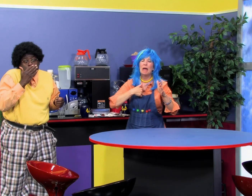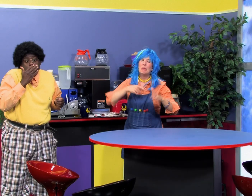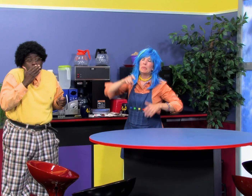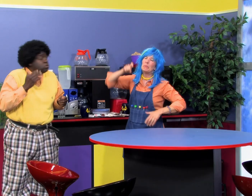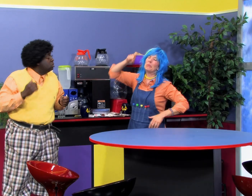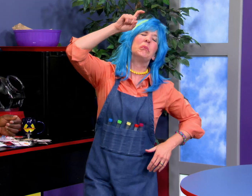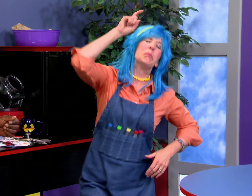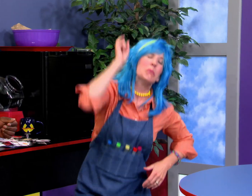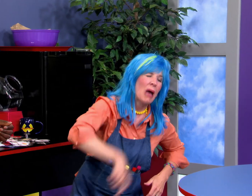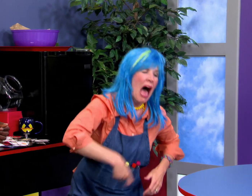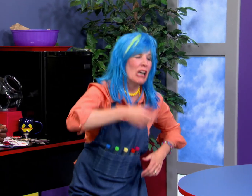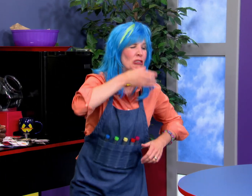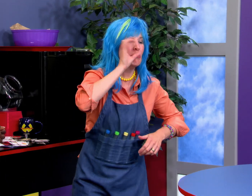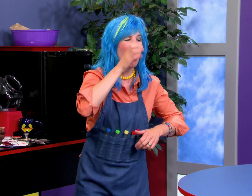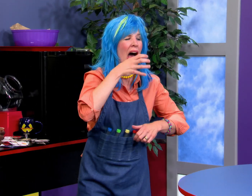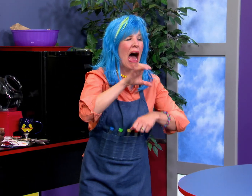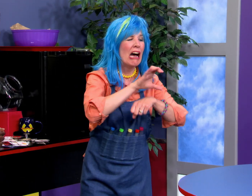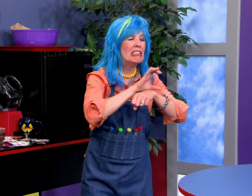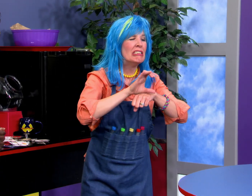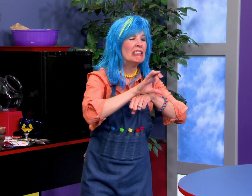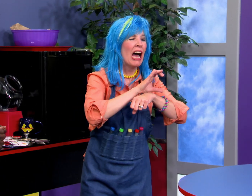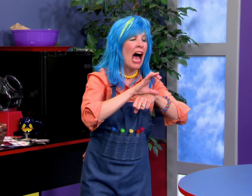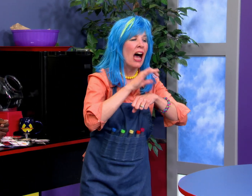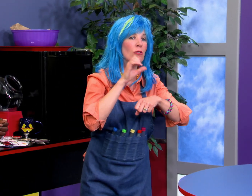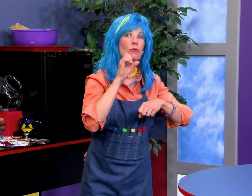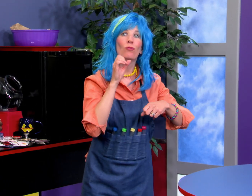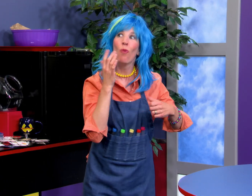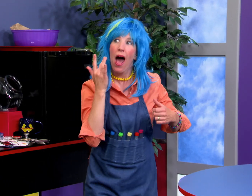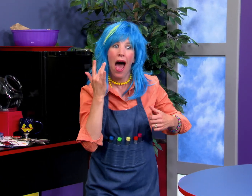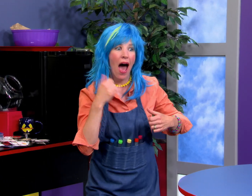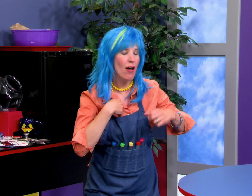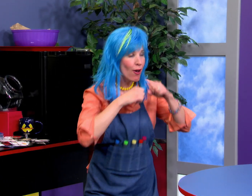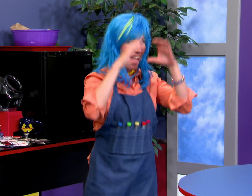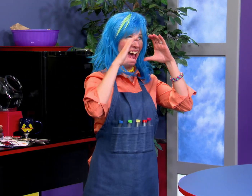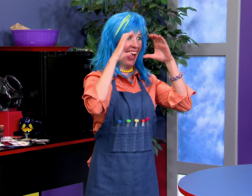AND I NEED MY CHOCOLATE FIX!